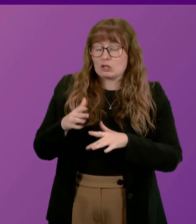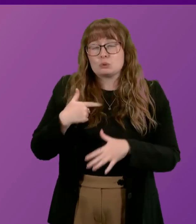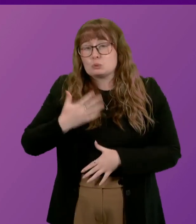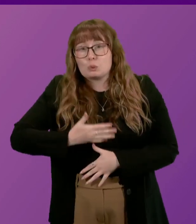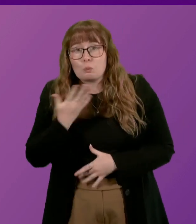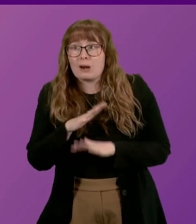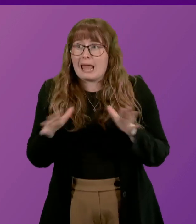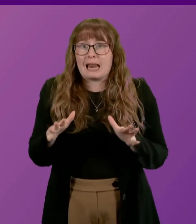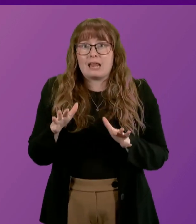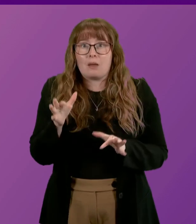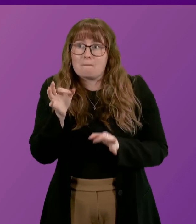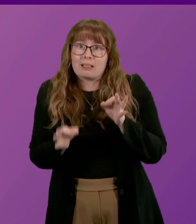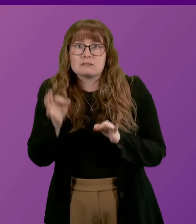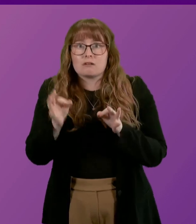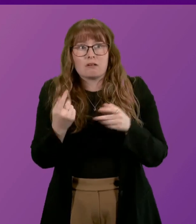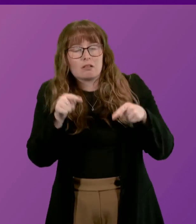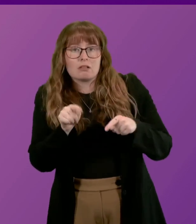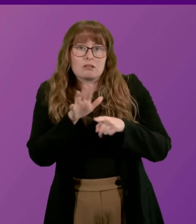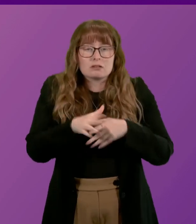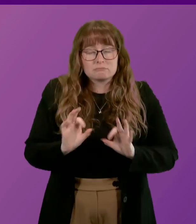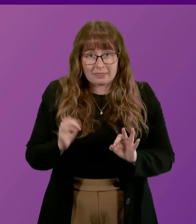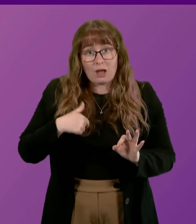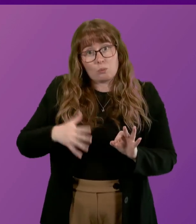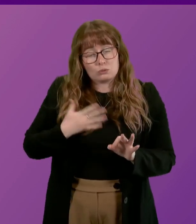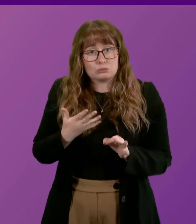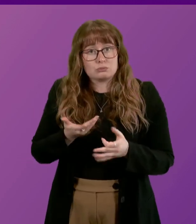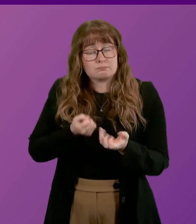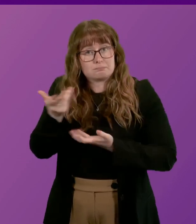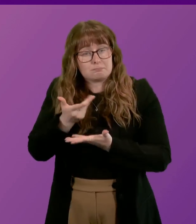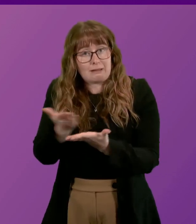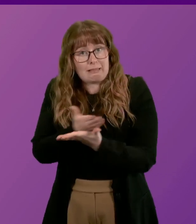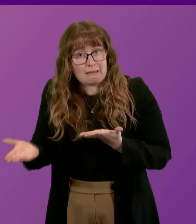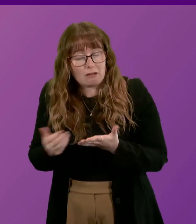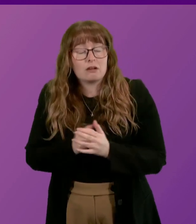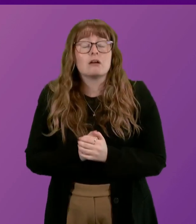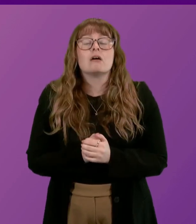party-political remarks. However, I must point out to Mr Simpson that the Subsidy Control Act